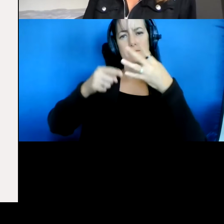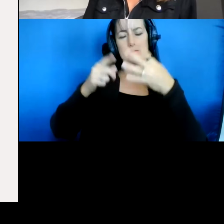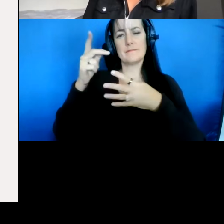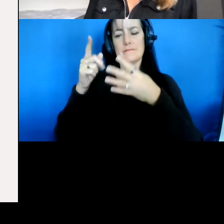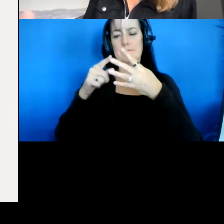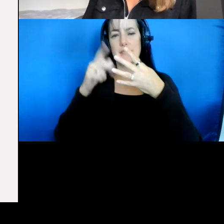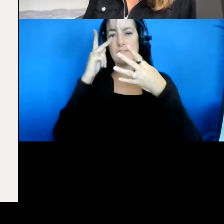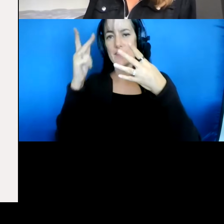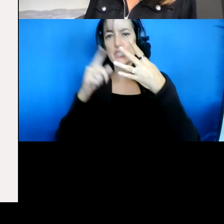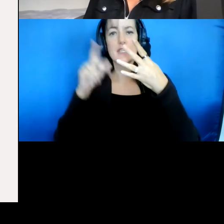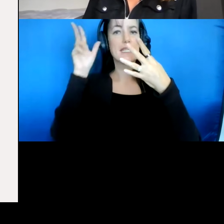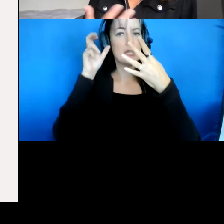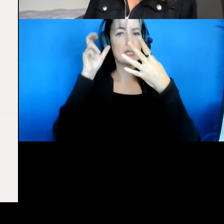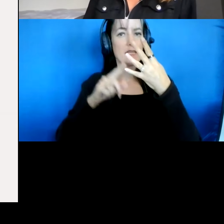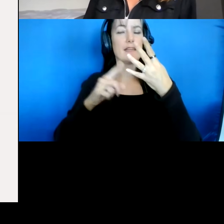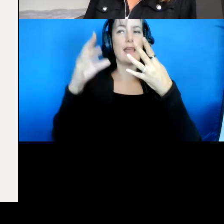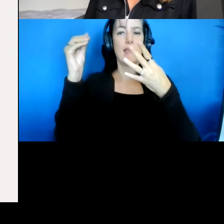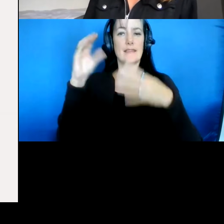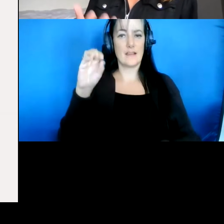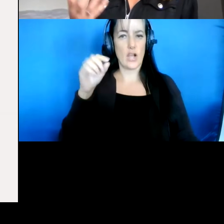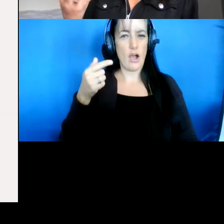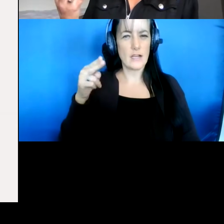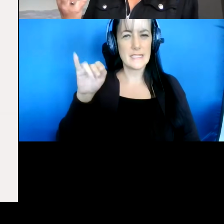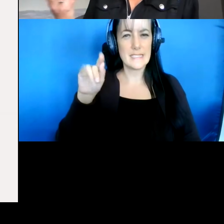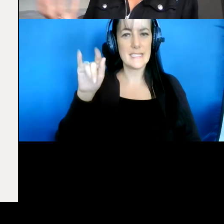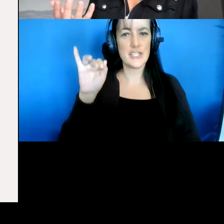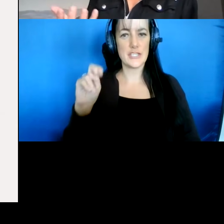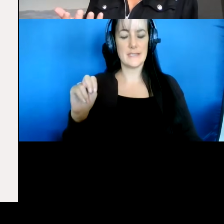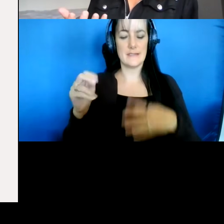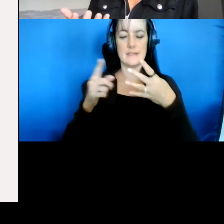and cognition, vision we have people who are blind. People who would not be using a mouse,